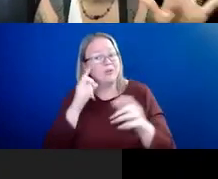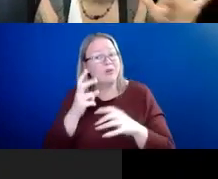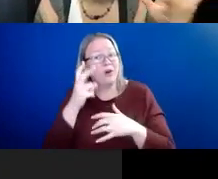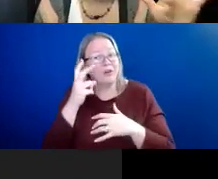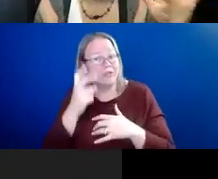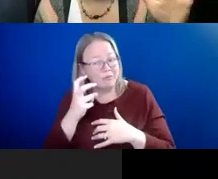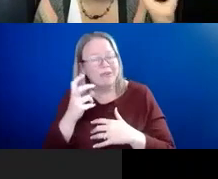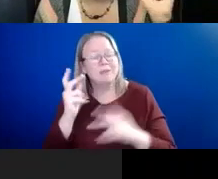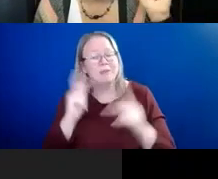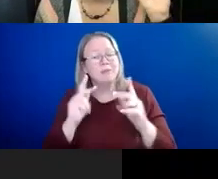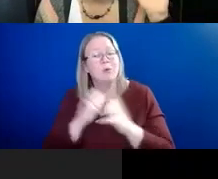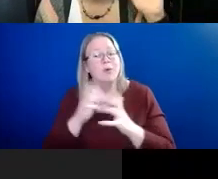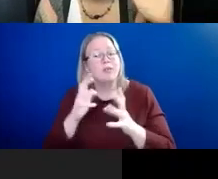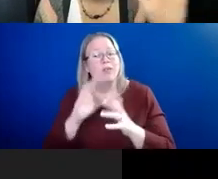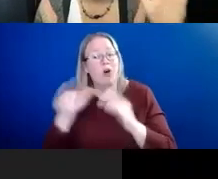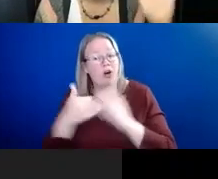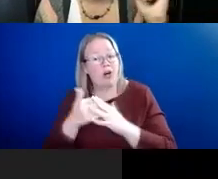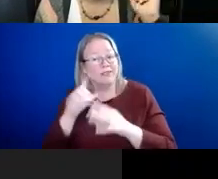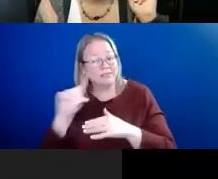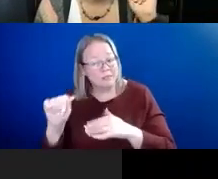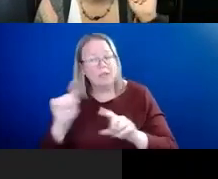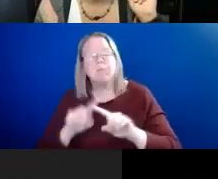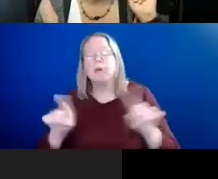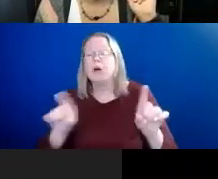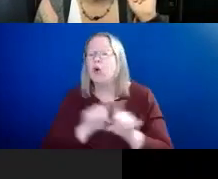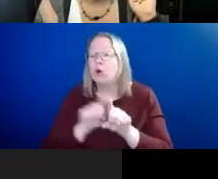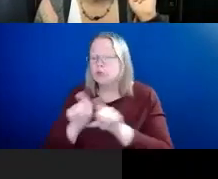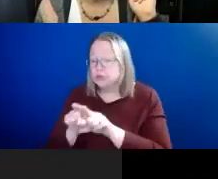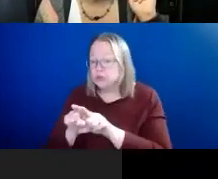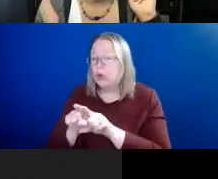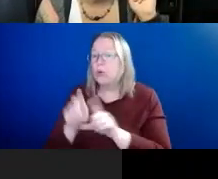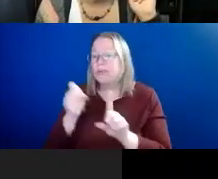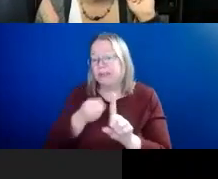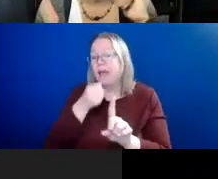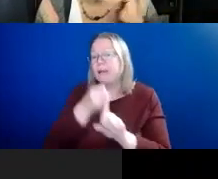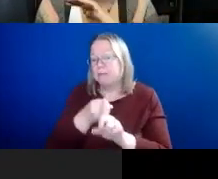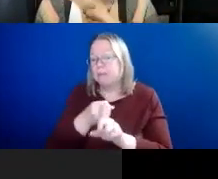people with all disabilities but also 13:19:48 the impact is going to be beneficial